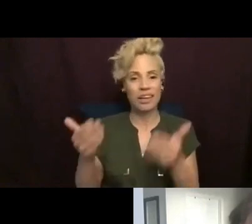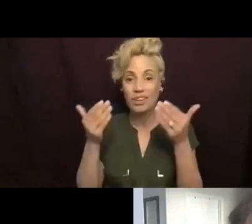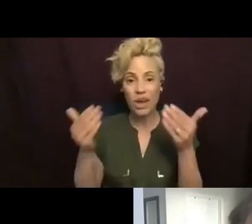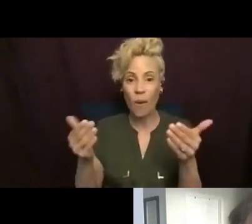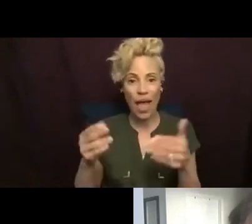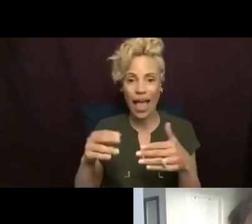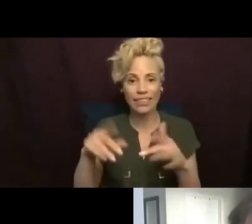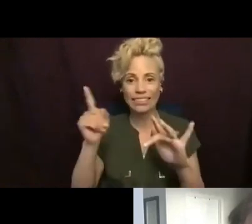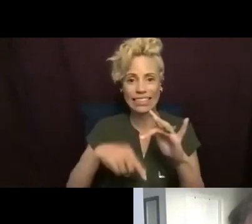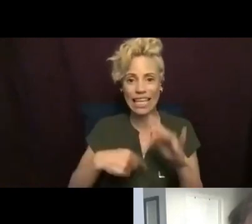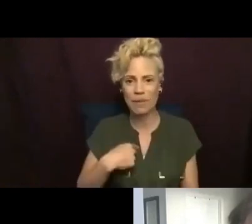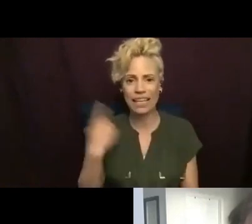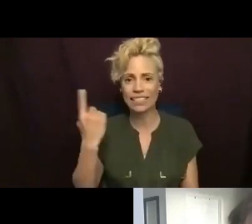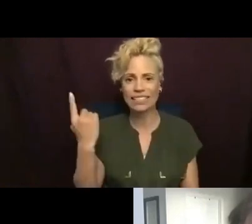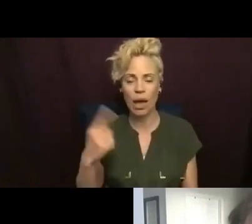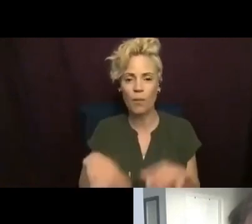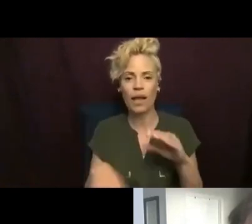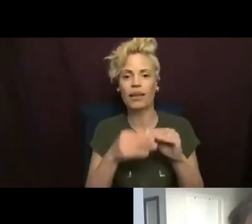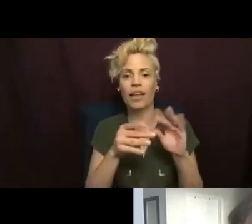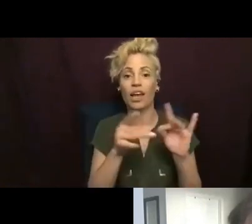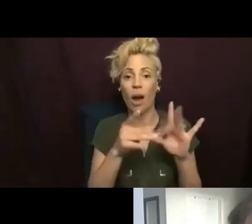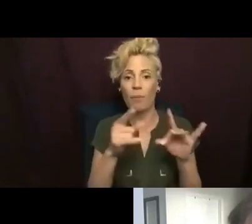Somebody had made a comment, so I wanted to answer them.